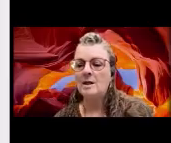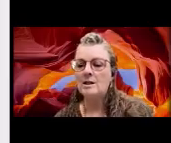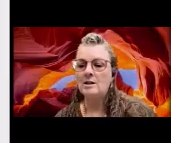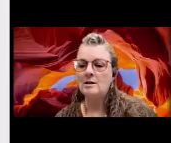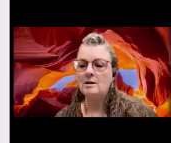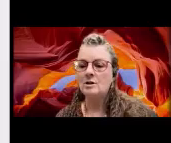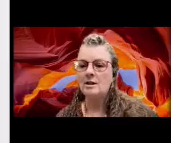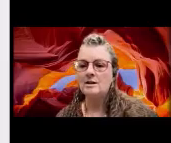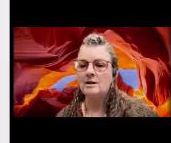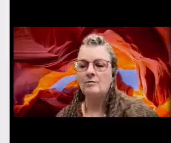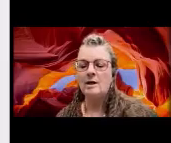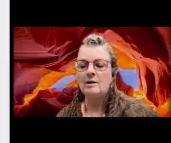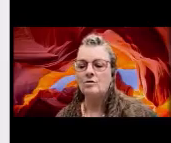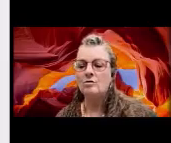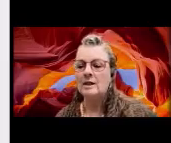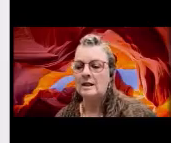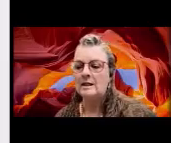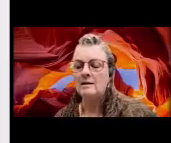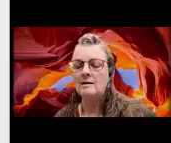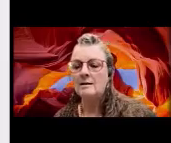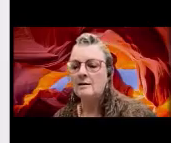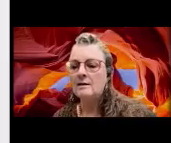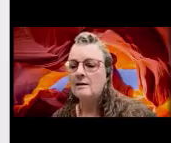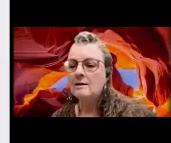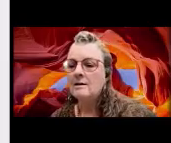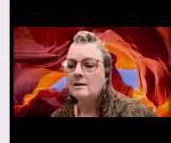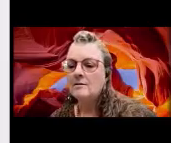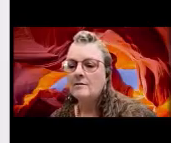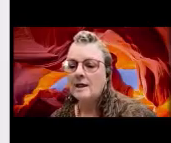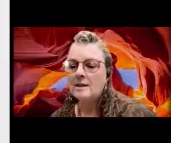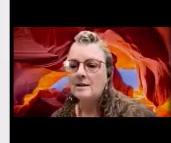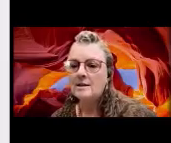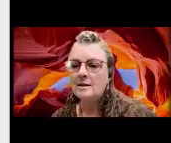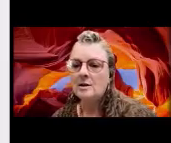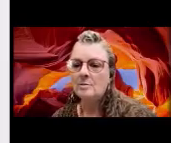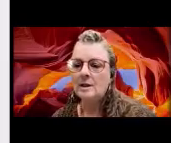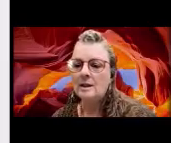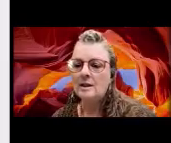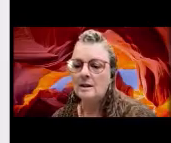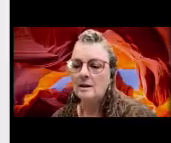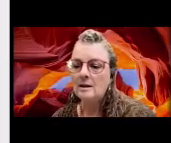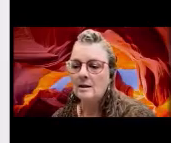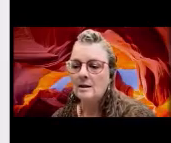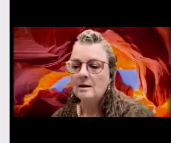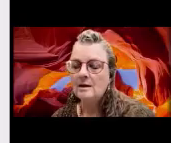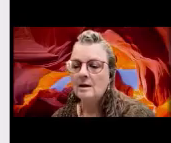dimensions, Rochelle, is that red or green faces seem to be a